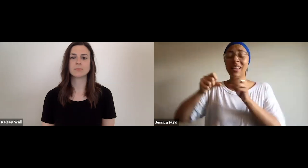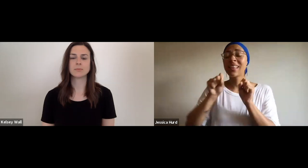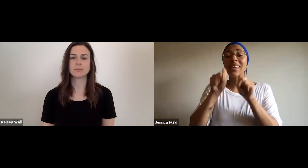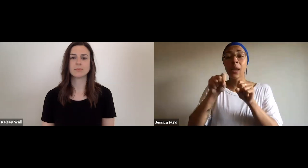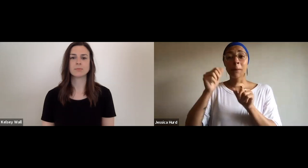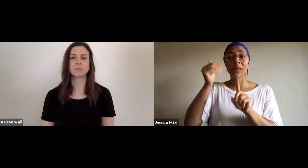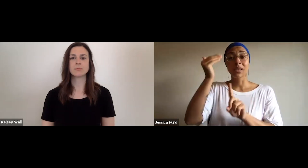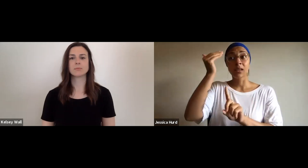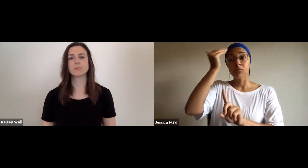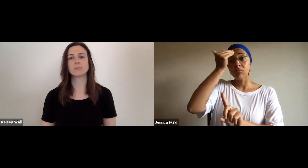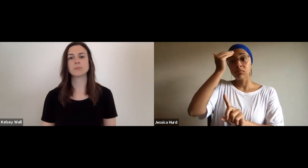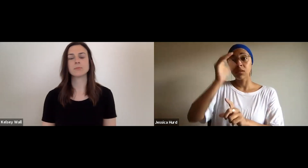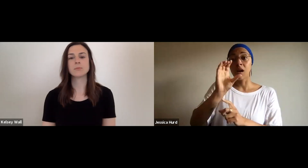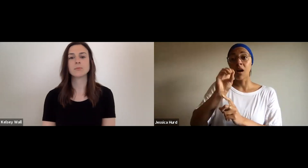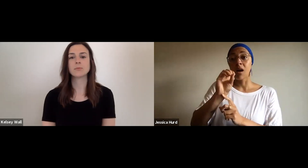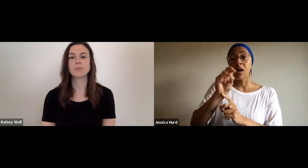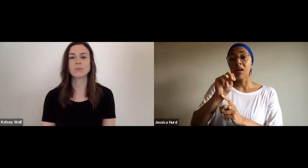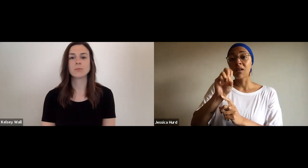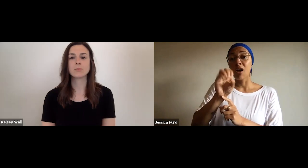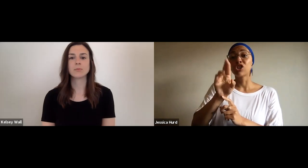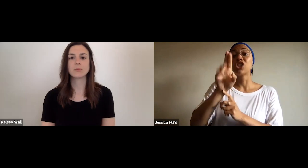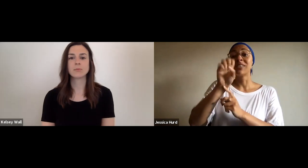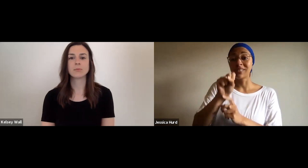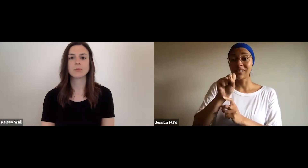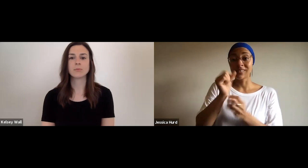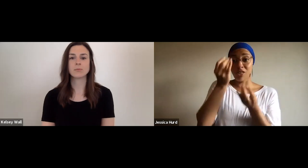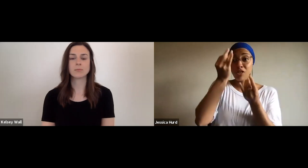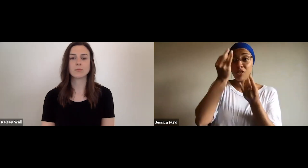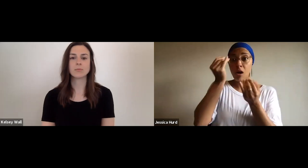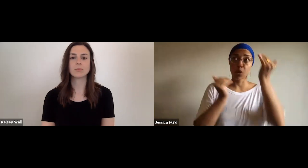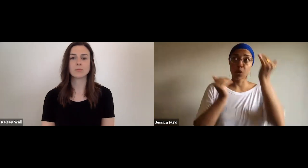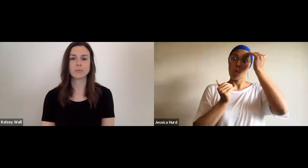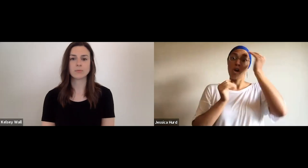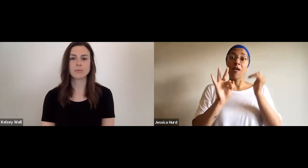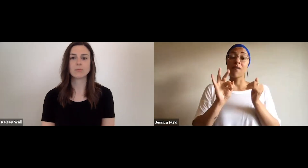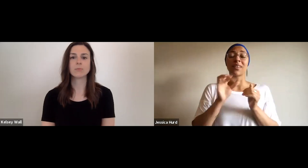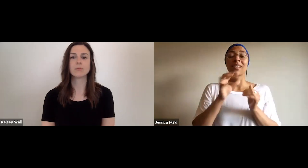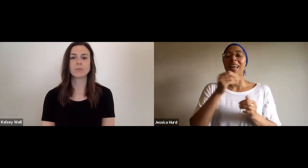you think is kind of spinning around in your mind all the time that is negative or unhelpful.